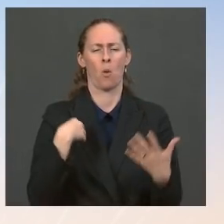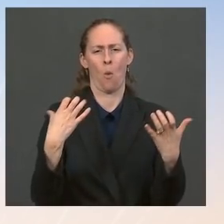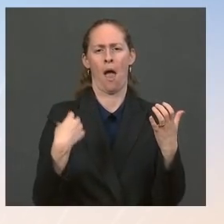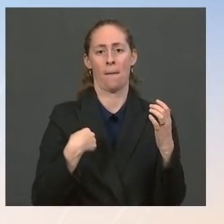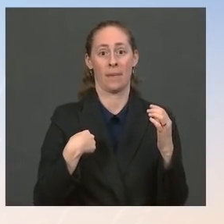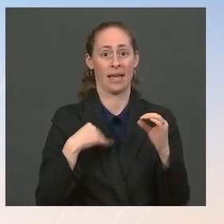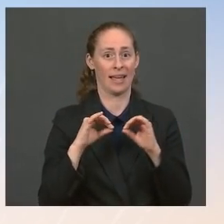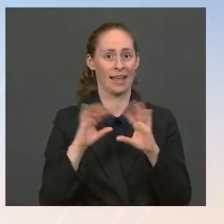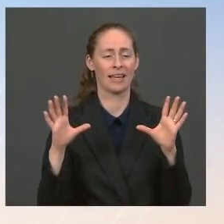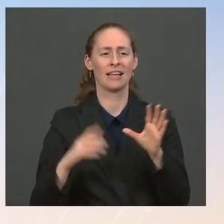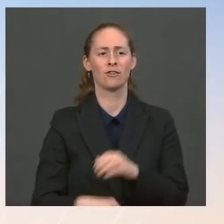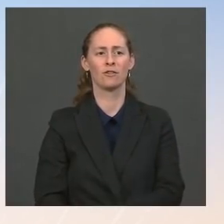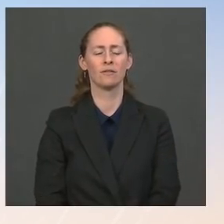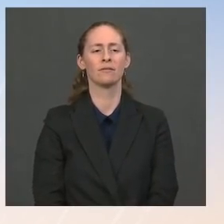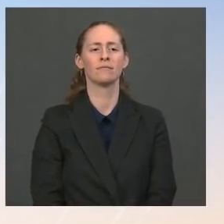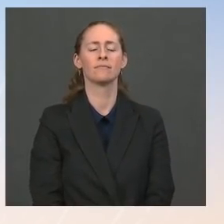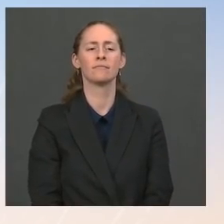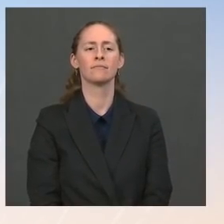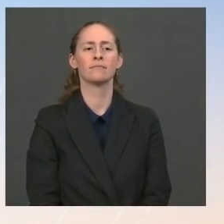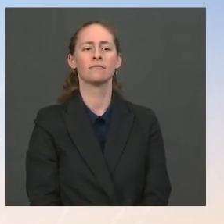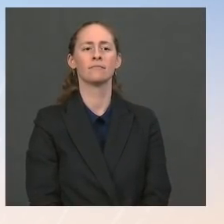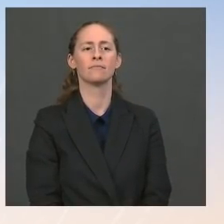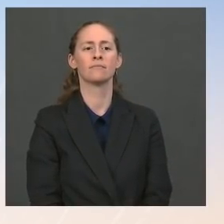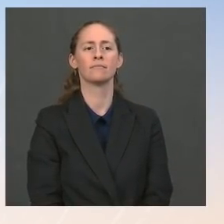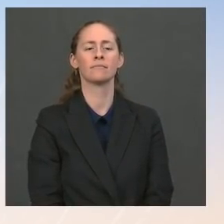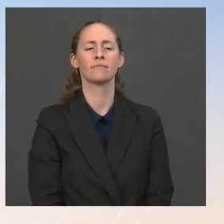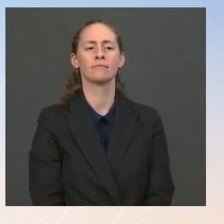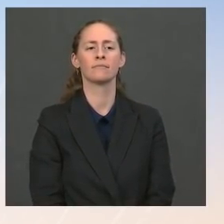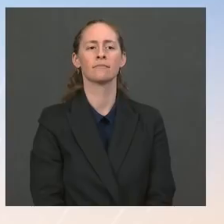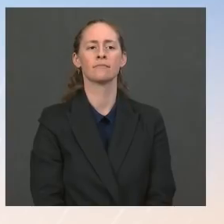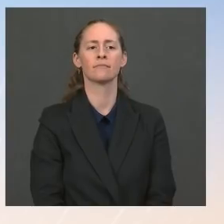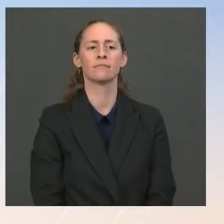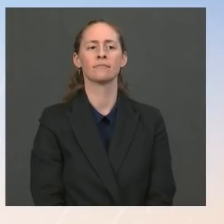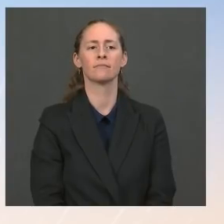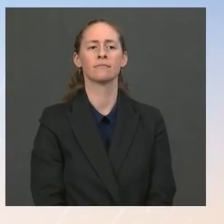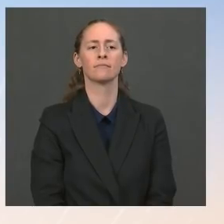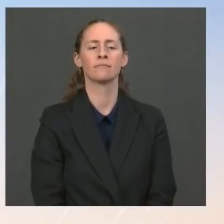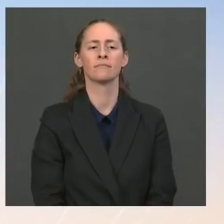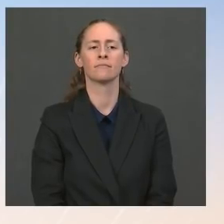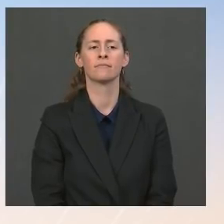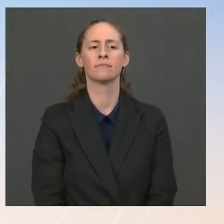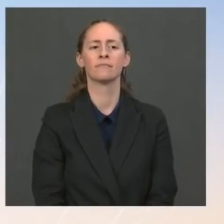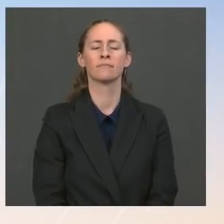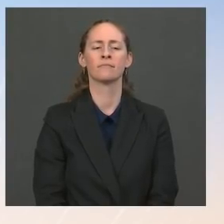We do not conduct ourselves in an immoral way. We do not conduct ourselves in an unethical way.